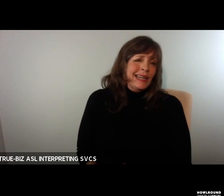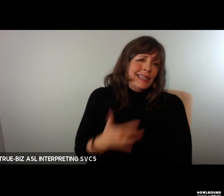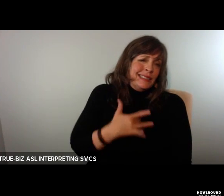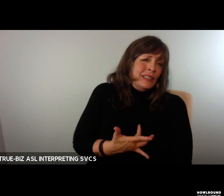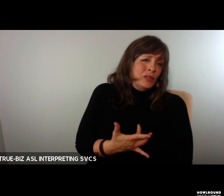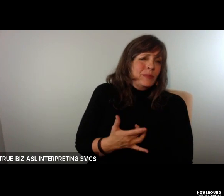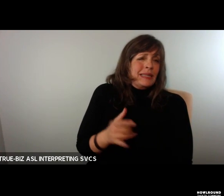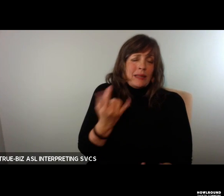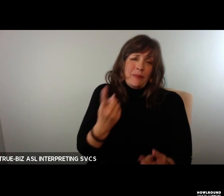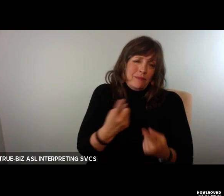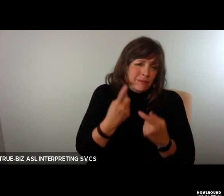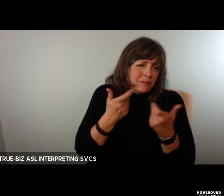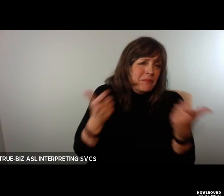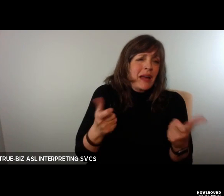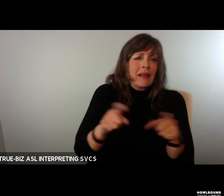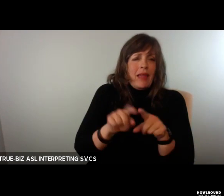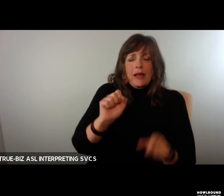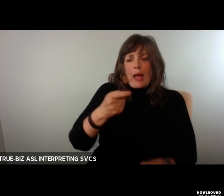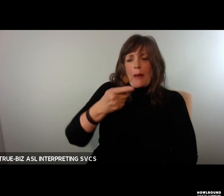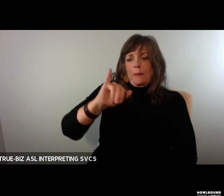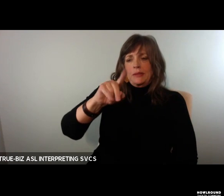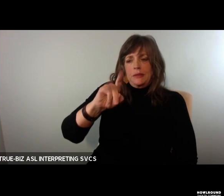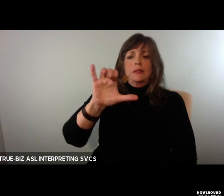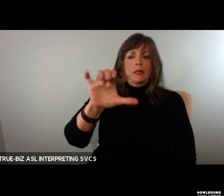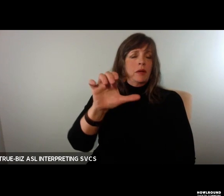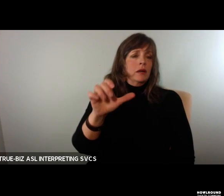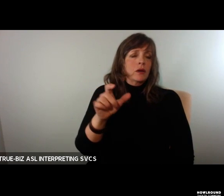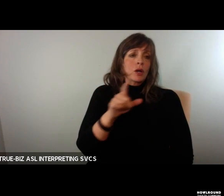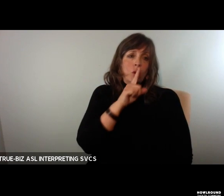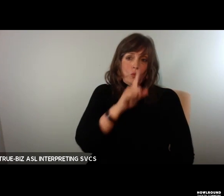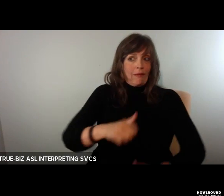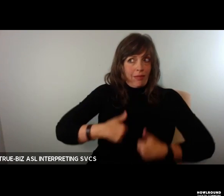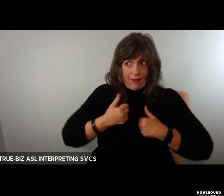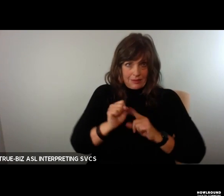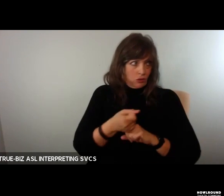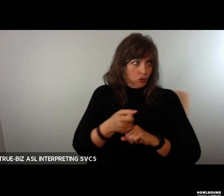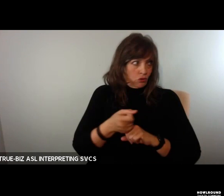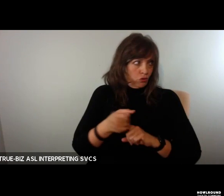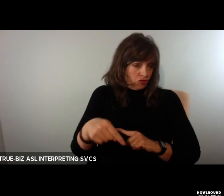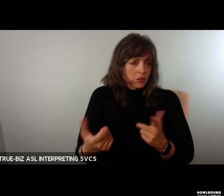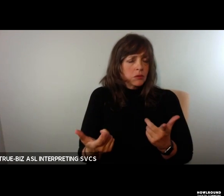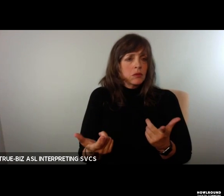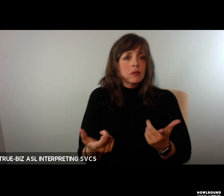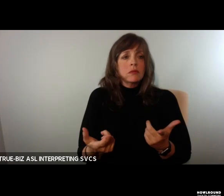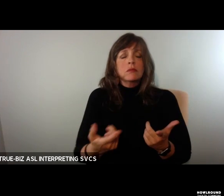So if it's helpful, real-life situation, if you entered into a contract with somebody